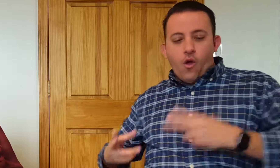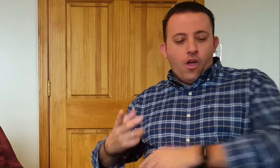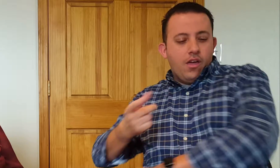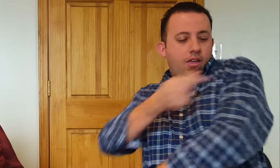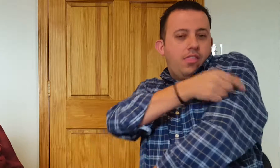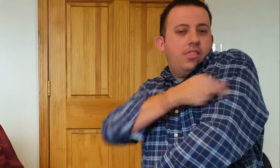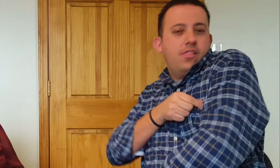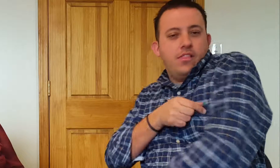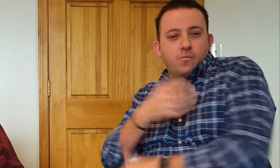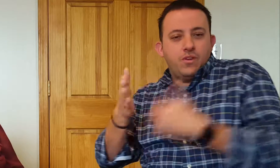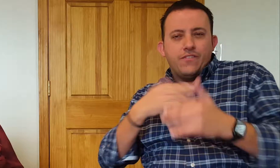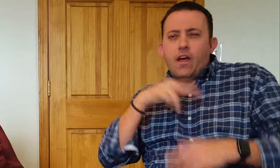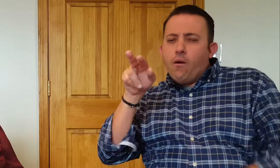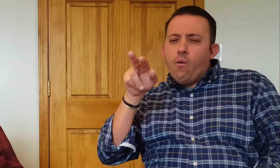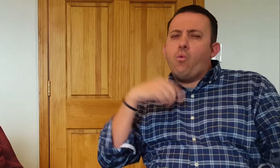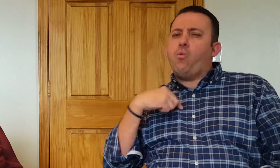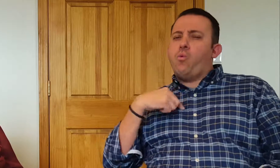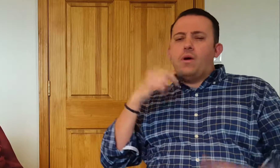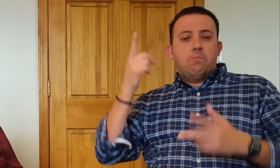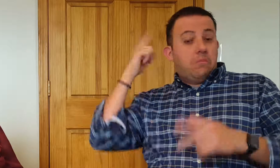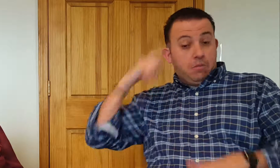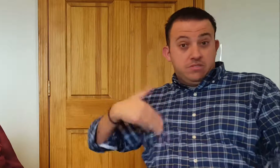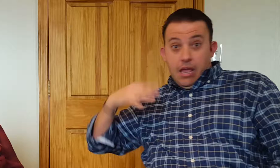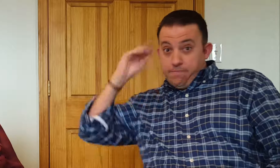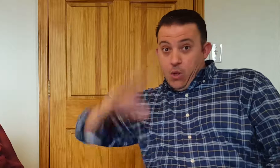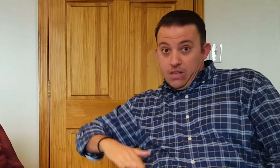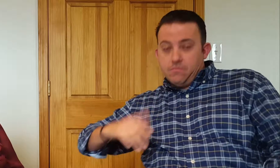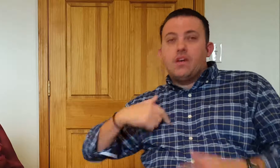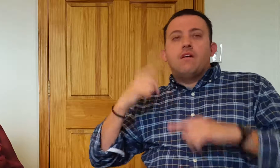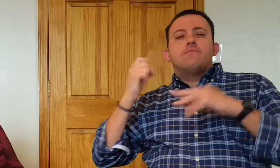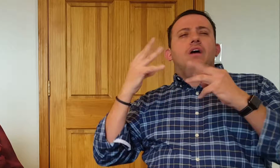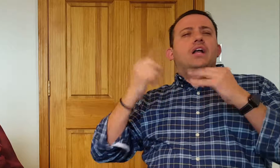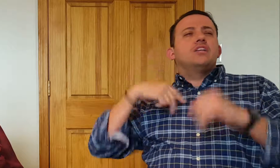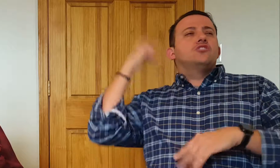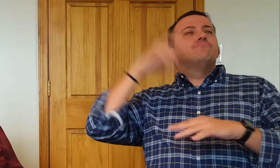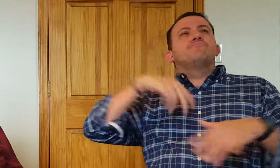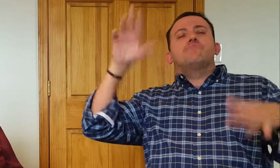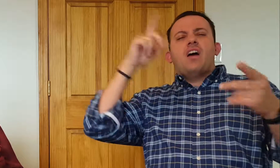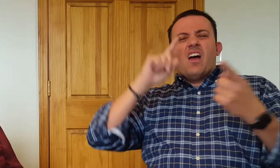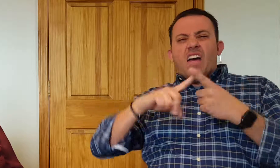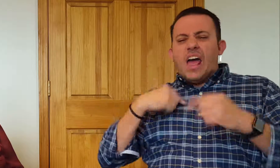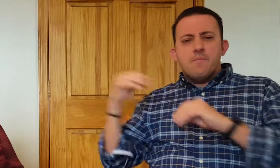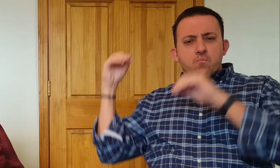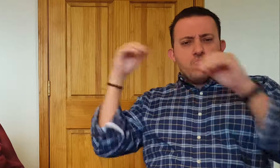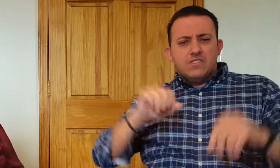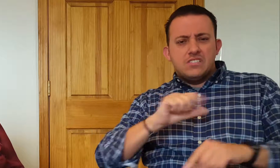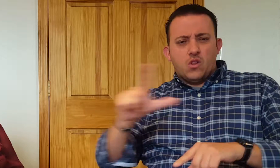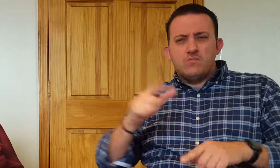And this was while I was just a little boy many years later I moved to St. Louis,